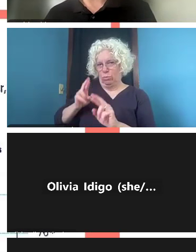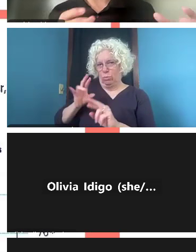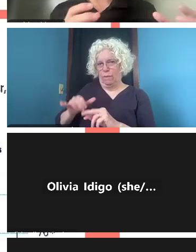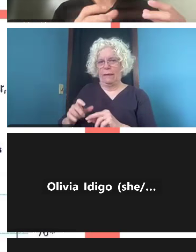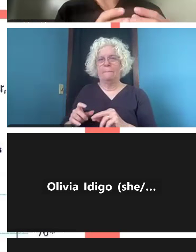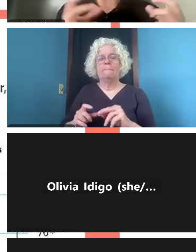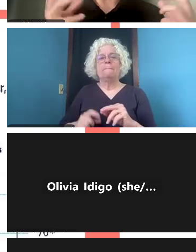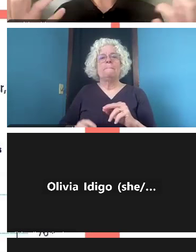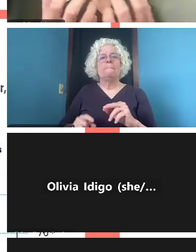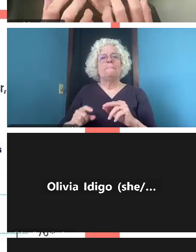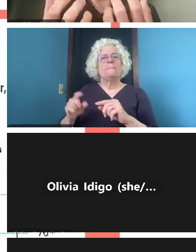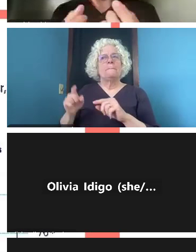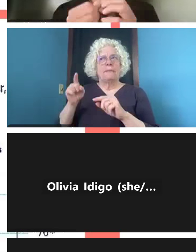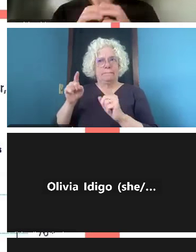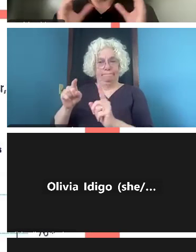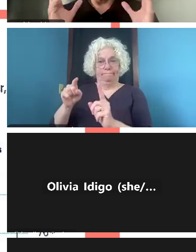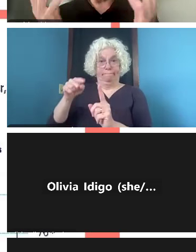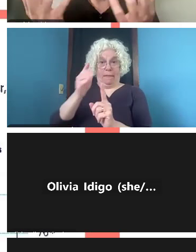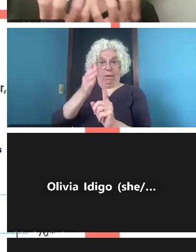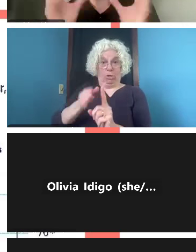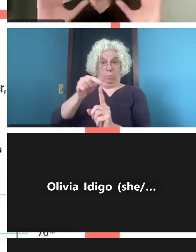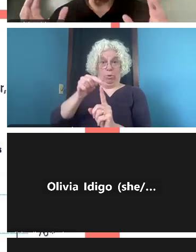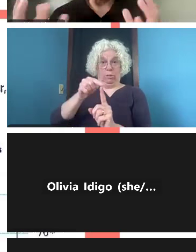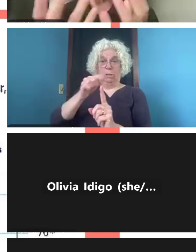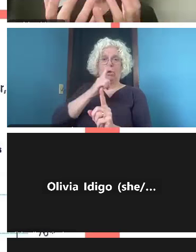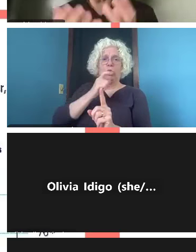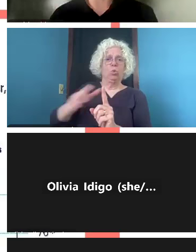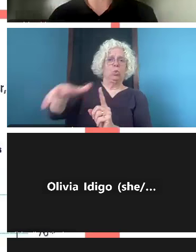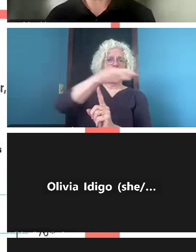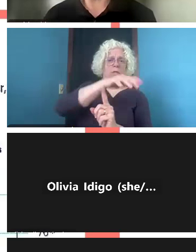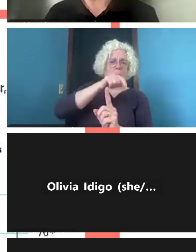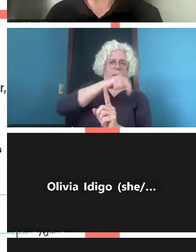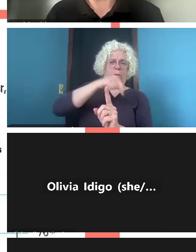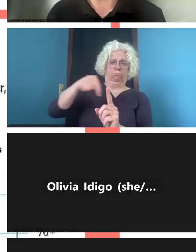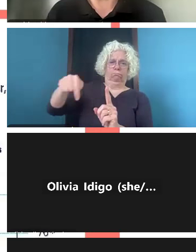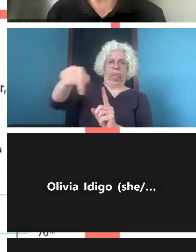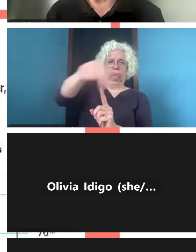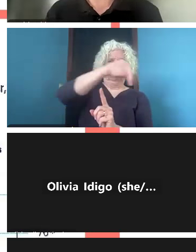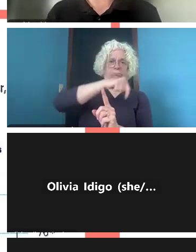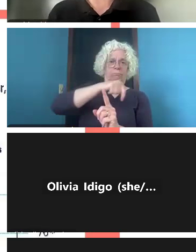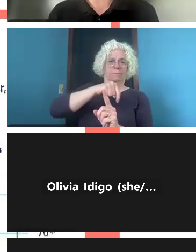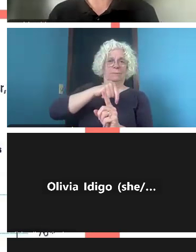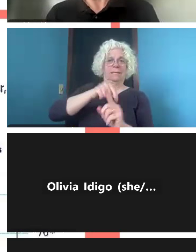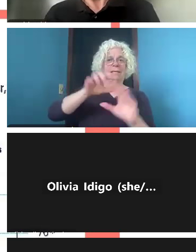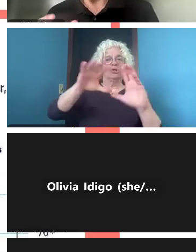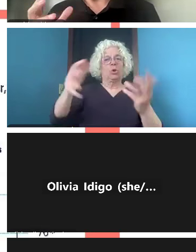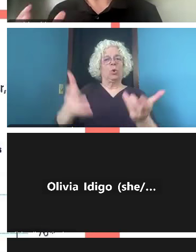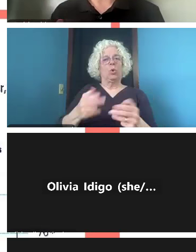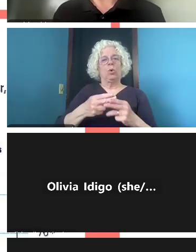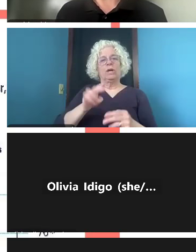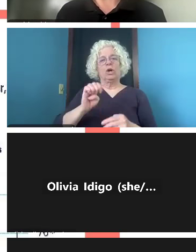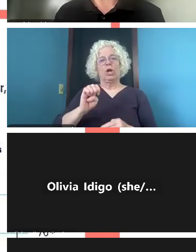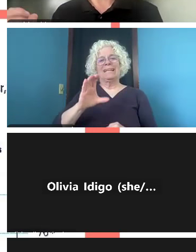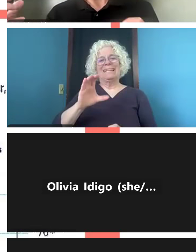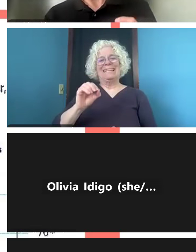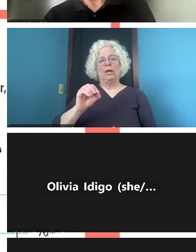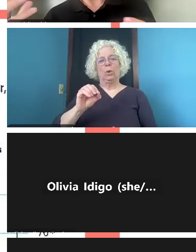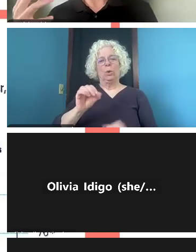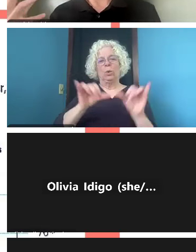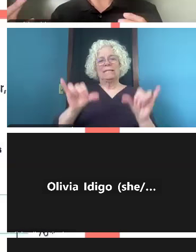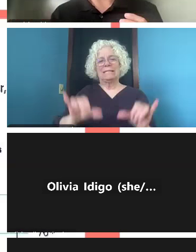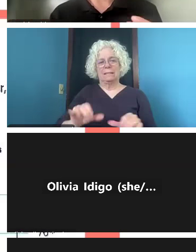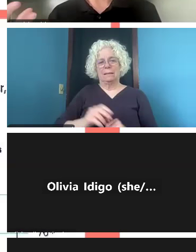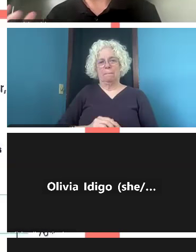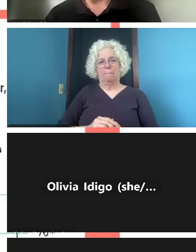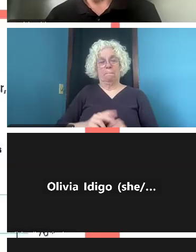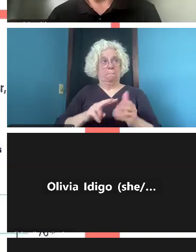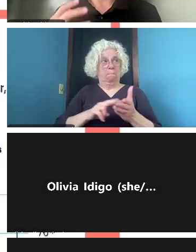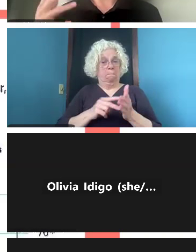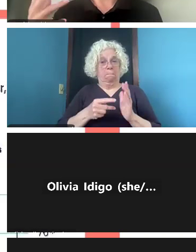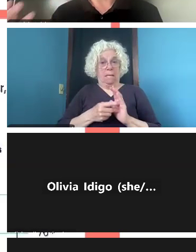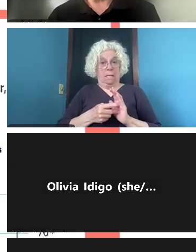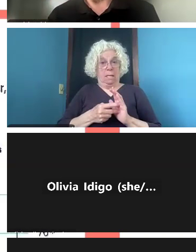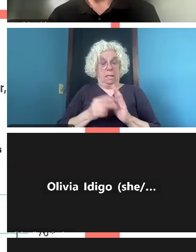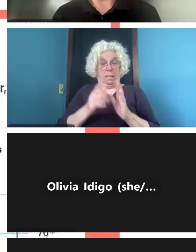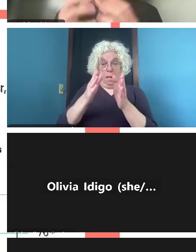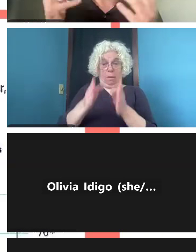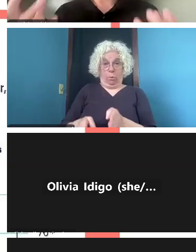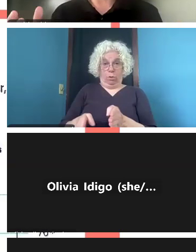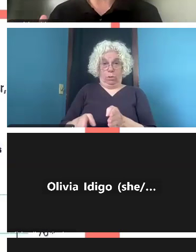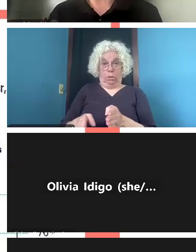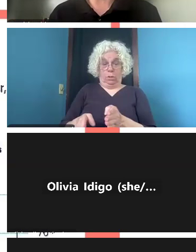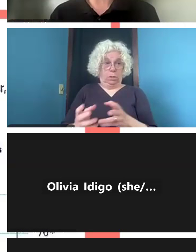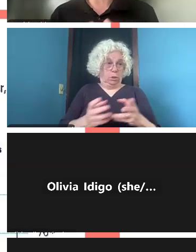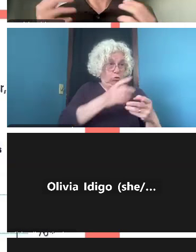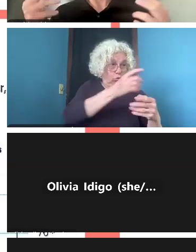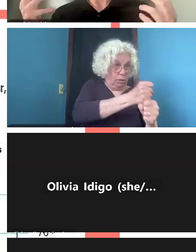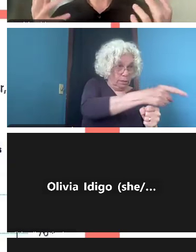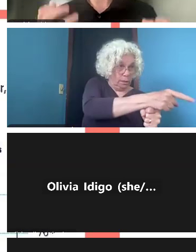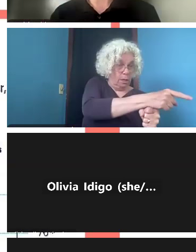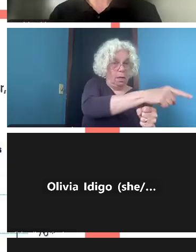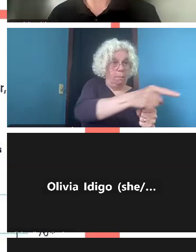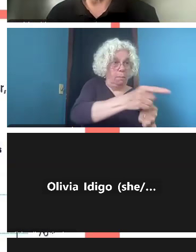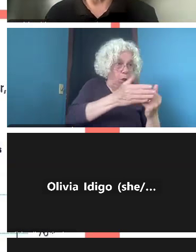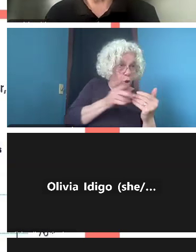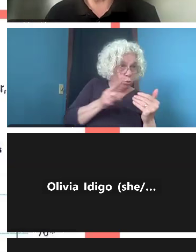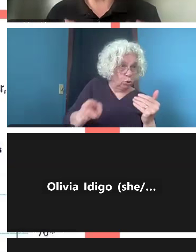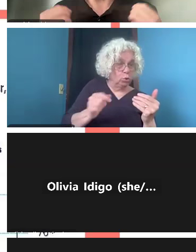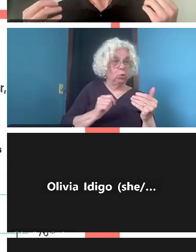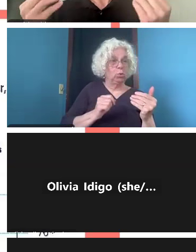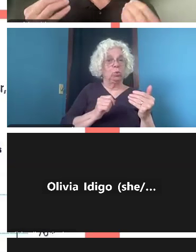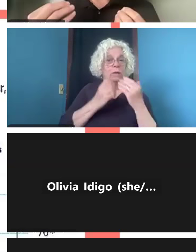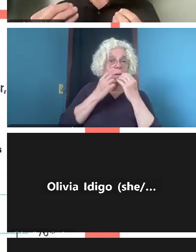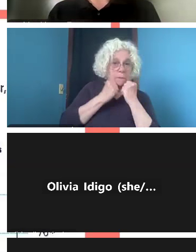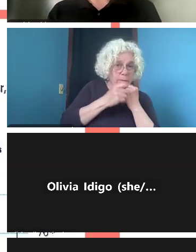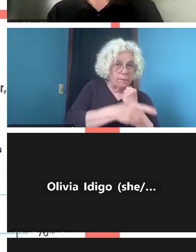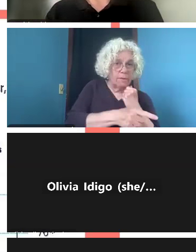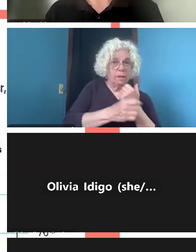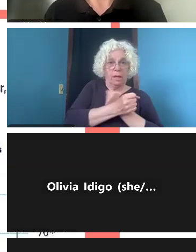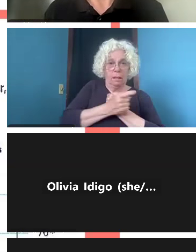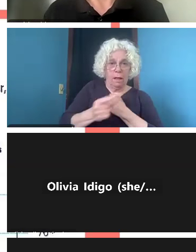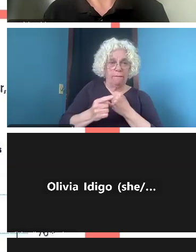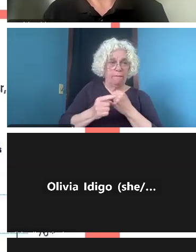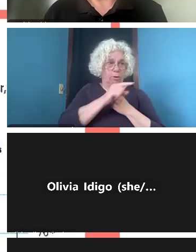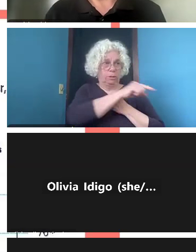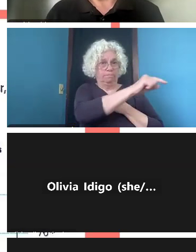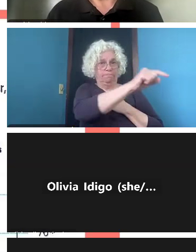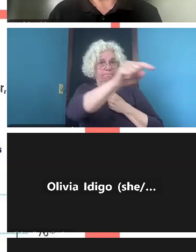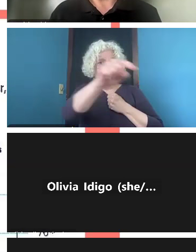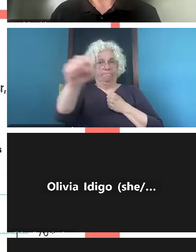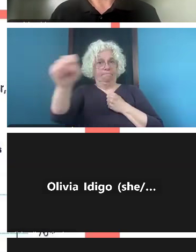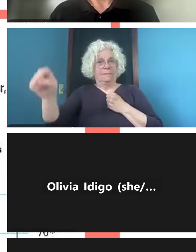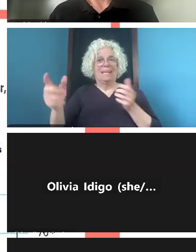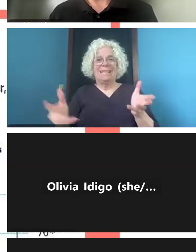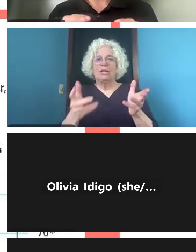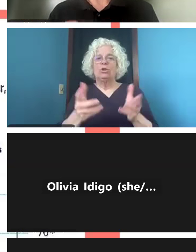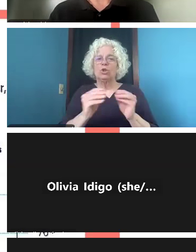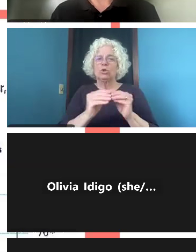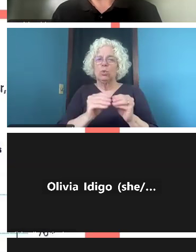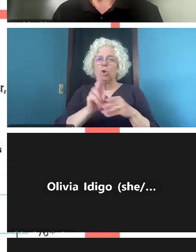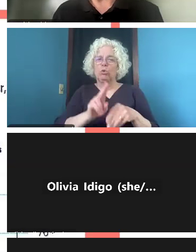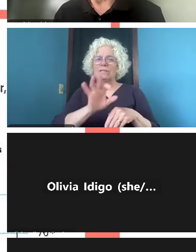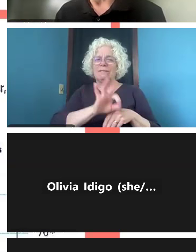but also to those around them, right? So we look at a holistic communications ecosystem and how do we encourage people who are most trusted, their loved ones, close connections, close relationships to encourage that usage of 988.